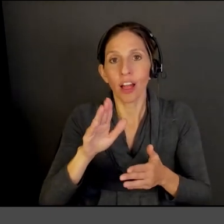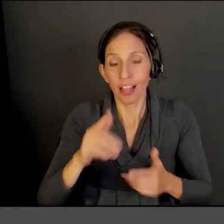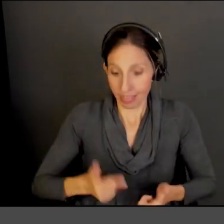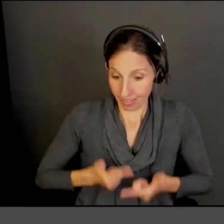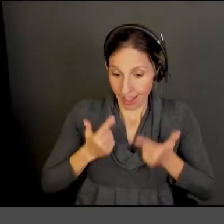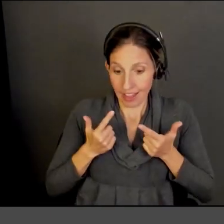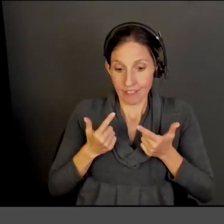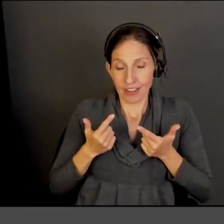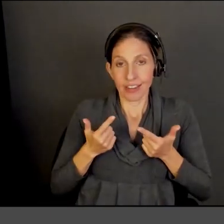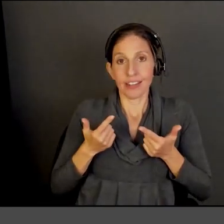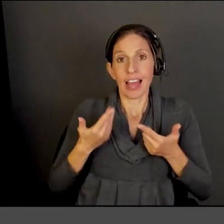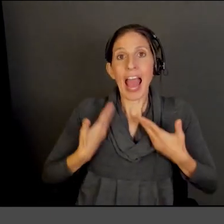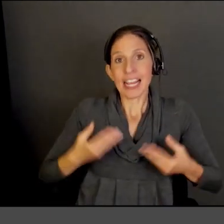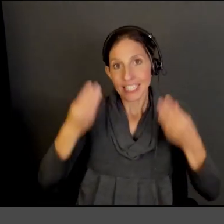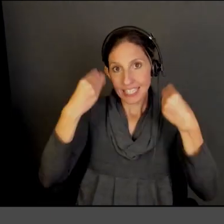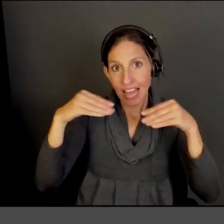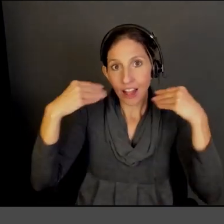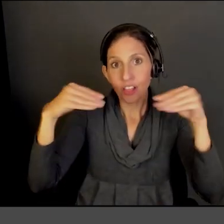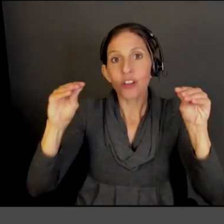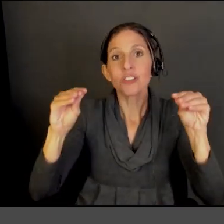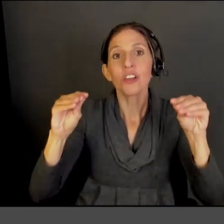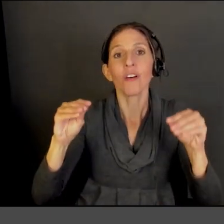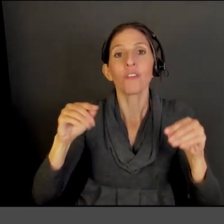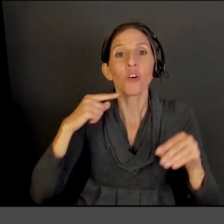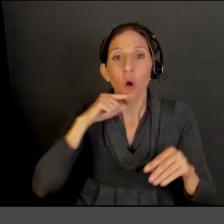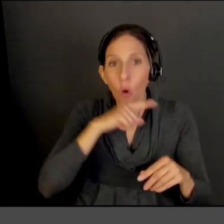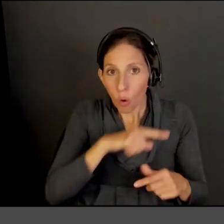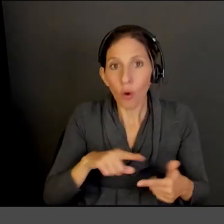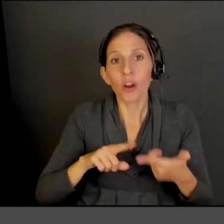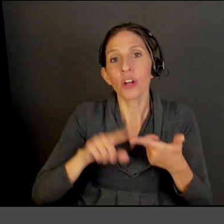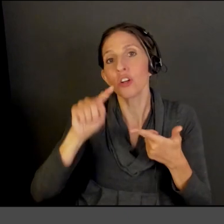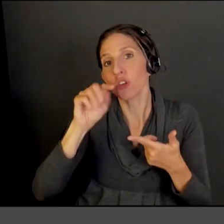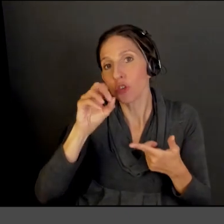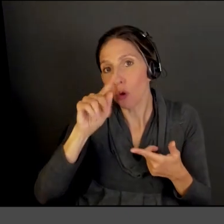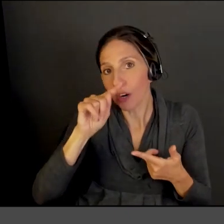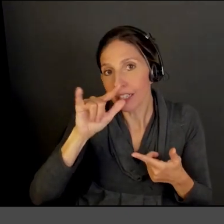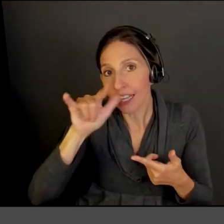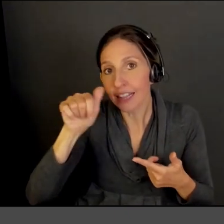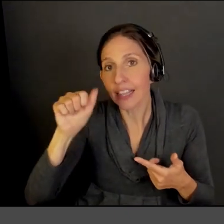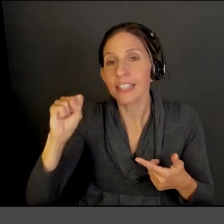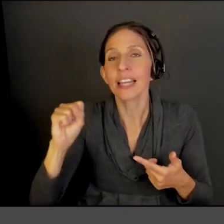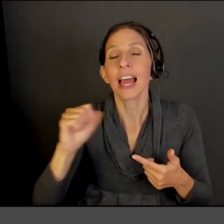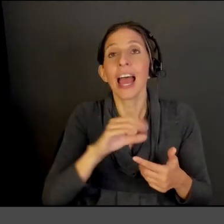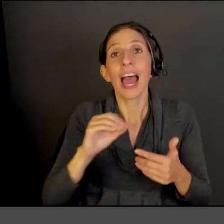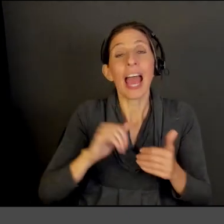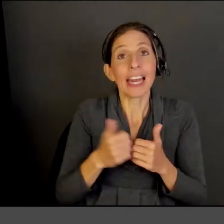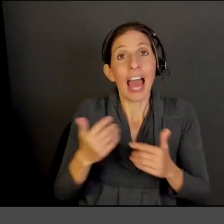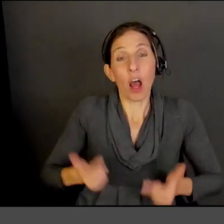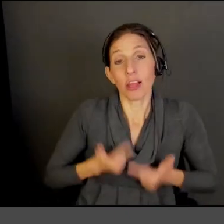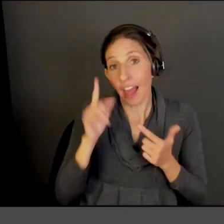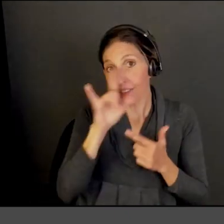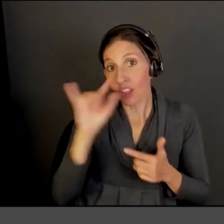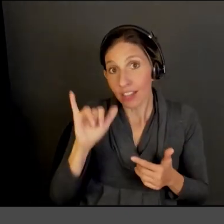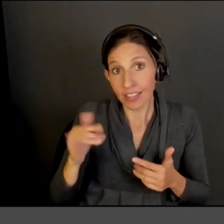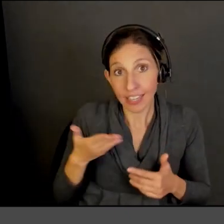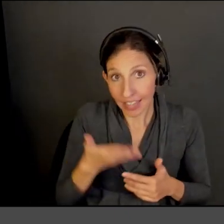BUT HOW LIFE WAS IN THAT IN THAT SPHERE. AND WHERE DO WE GET THAT INFORMATION? WHERE DO WE GET THOSE STORIES?